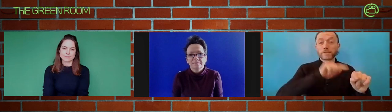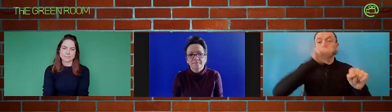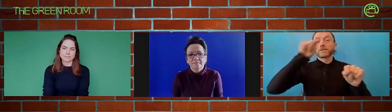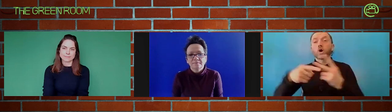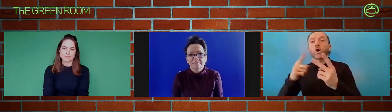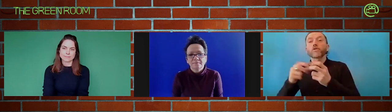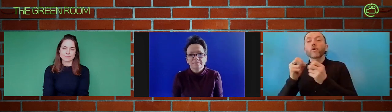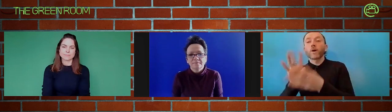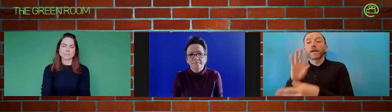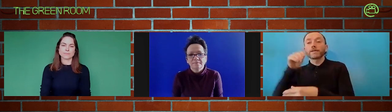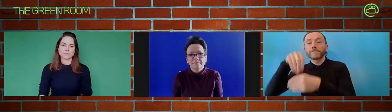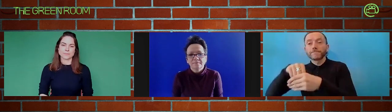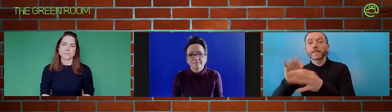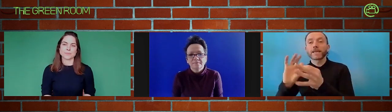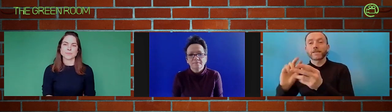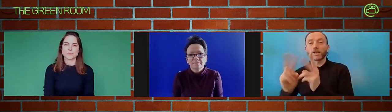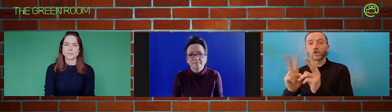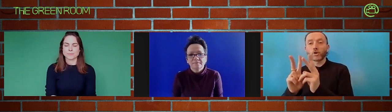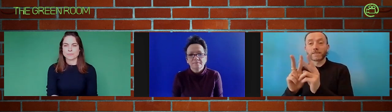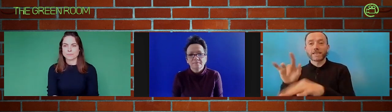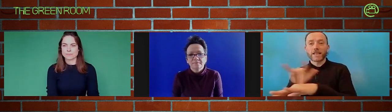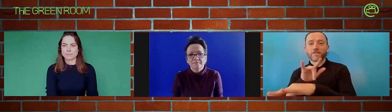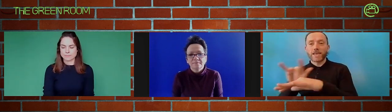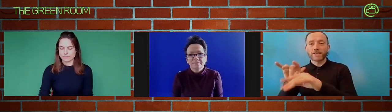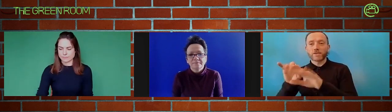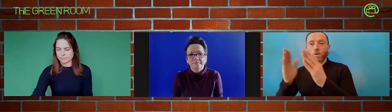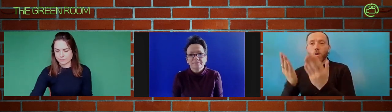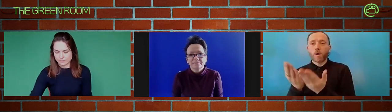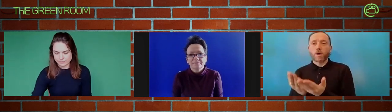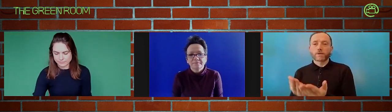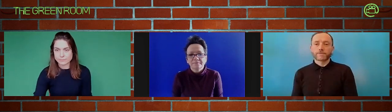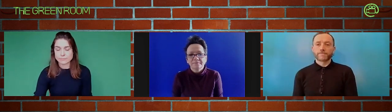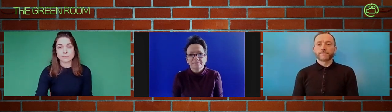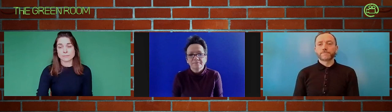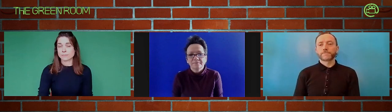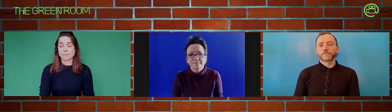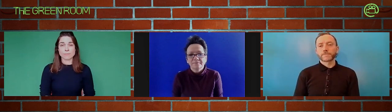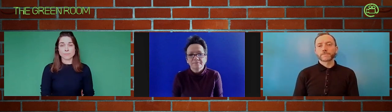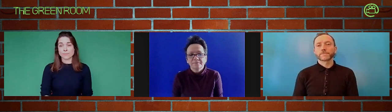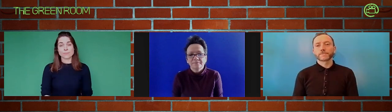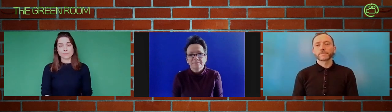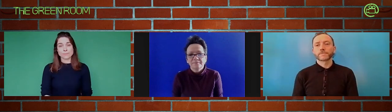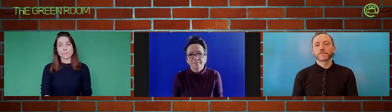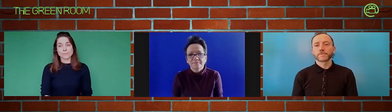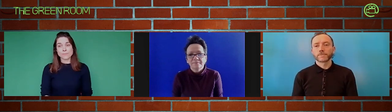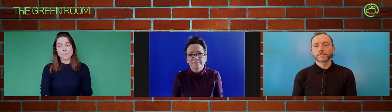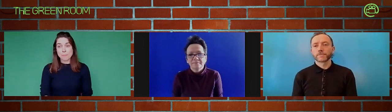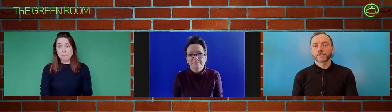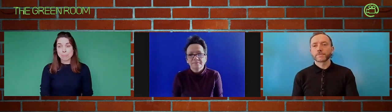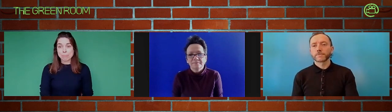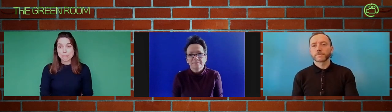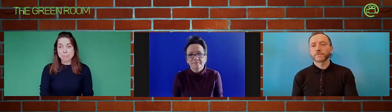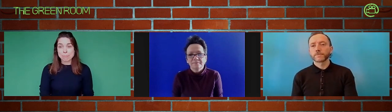in interpreting in theatre. JS: It's amazing how how little people know about the jobs